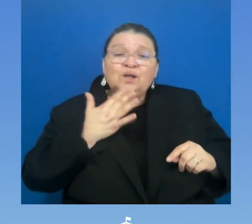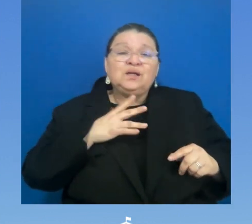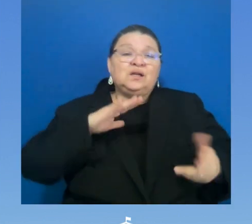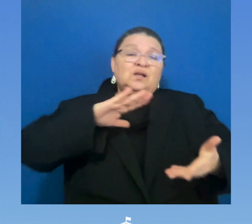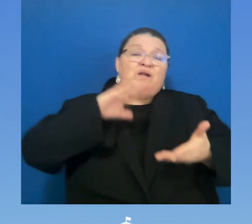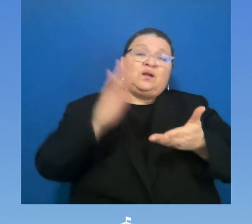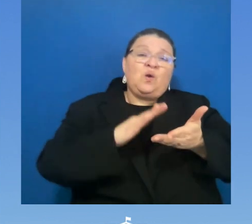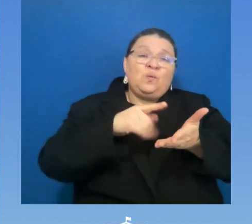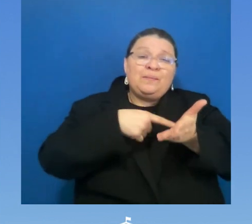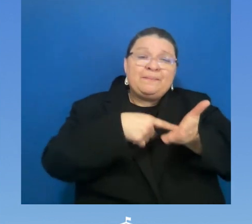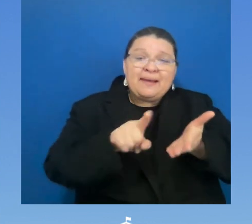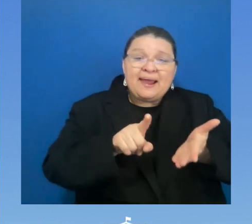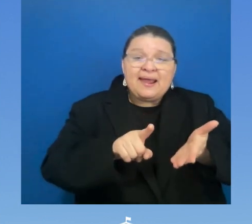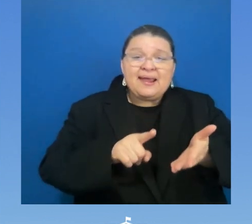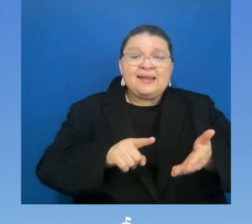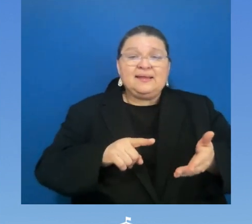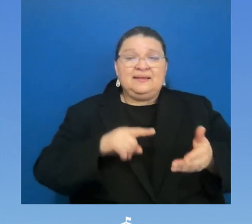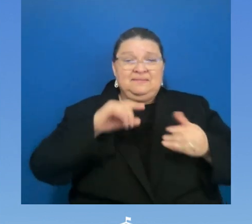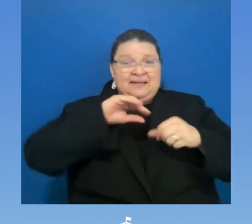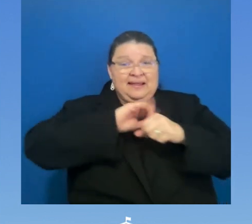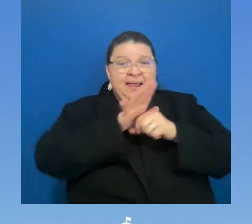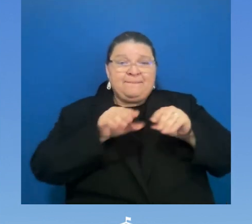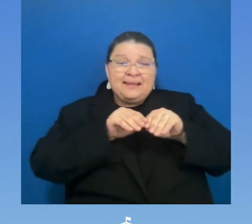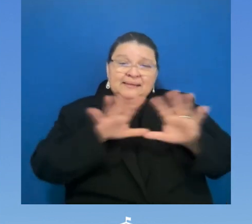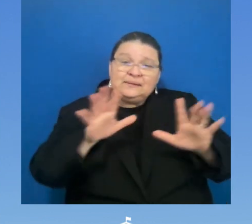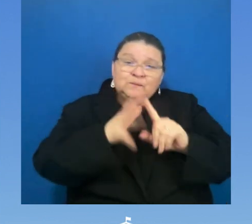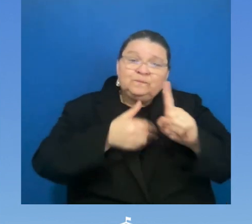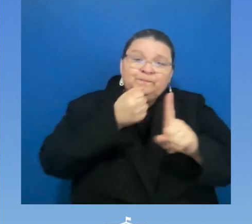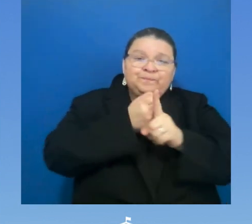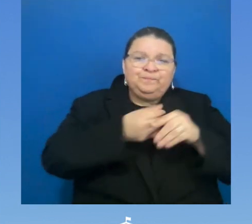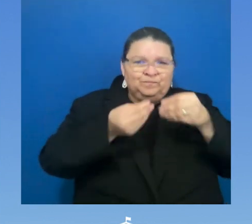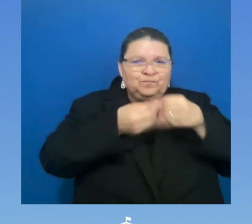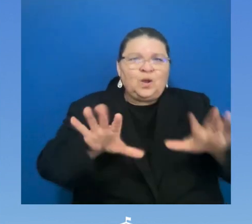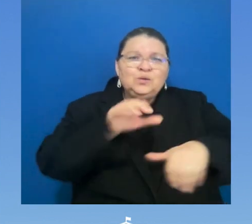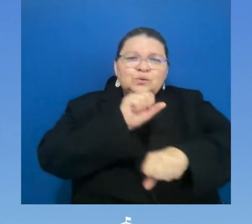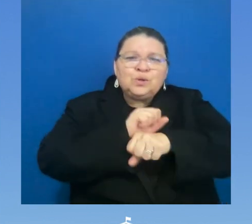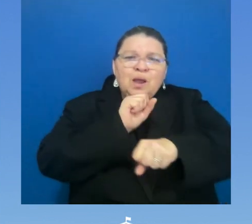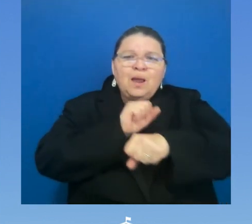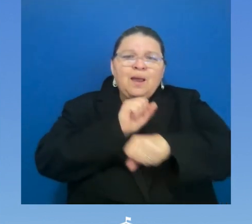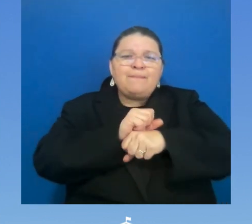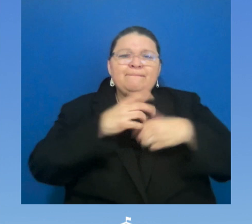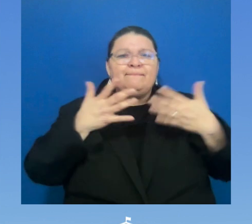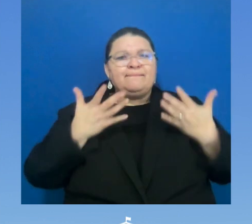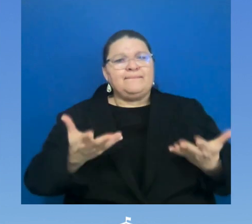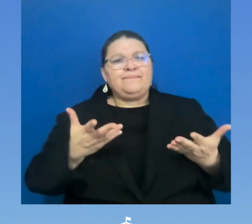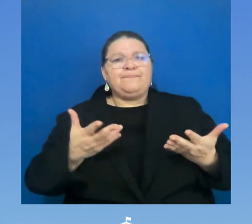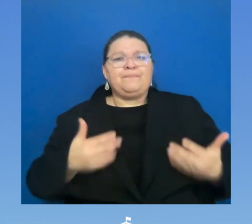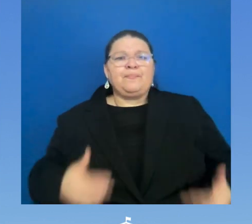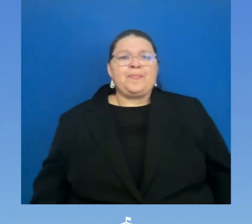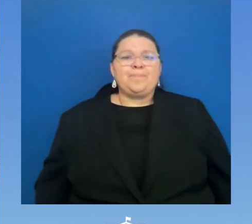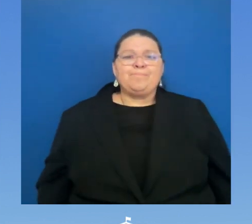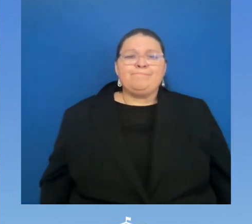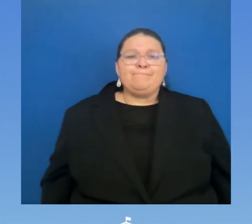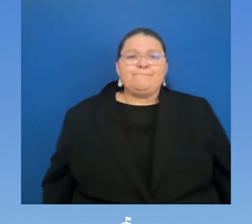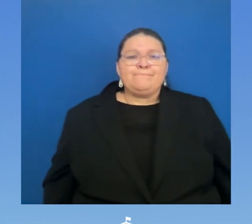When we compare all women workers with all man workers, regardless of how many hours or weeks they work.